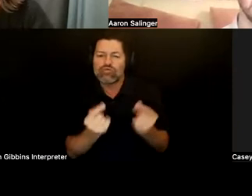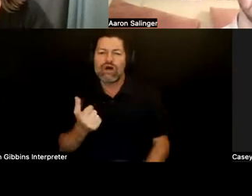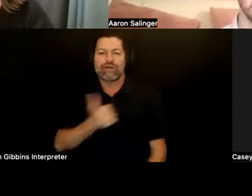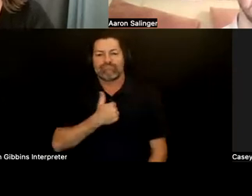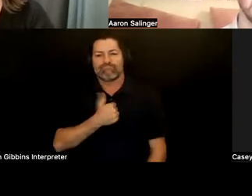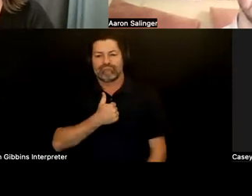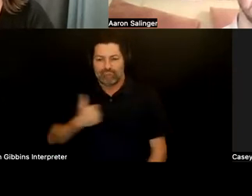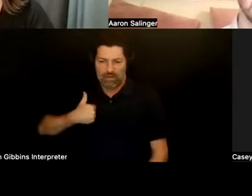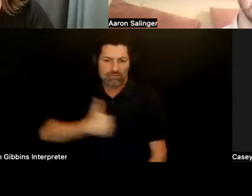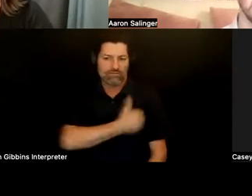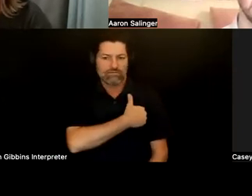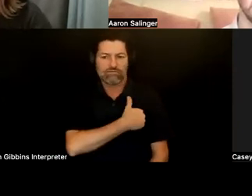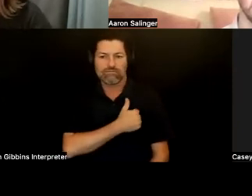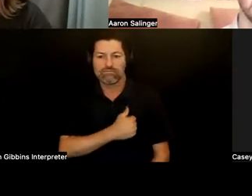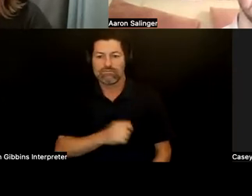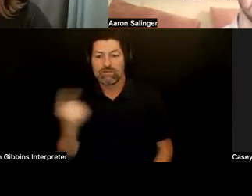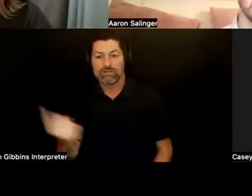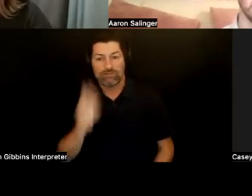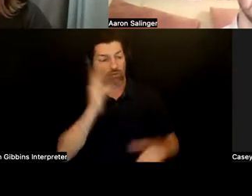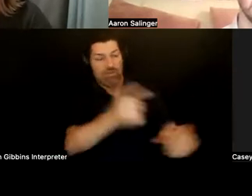come to us. 19:50:37 This is not something that is going